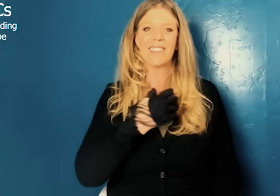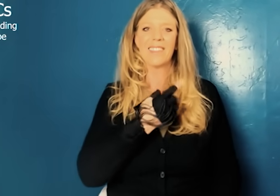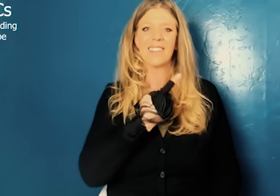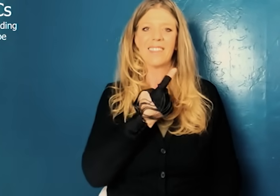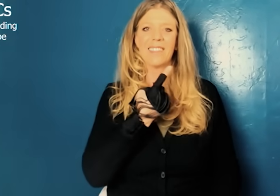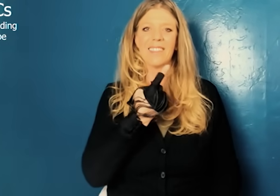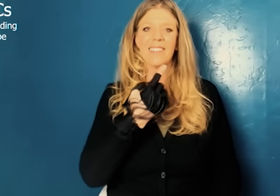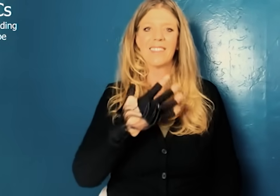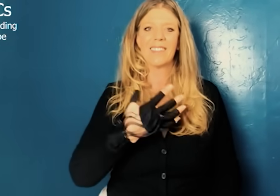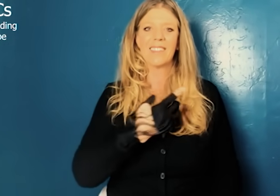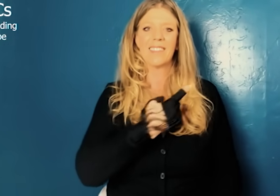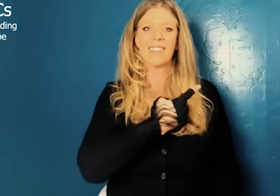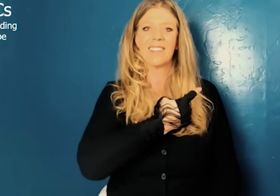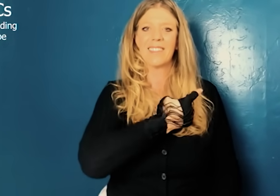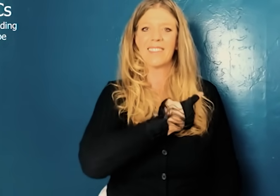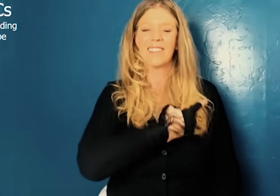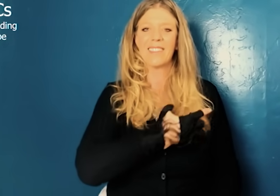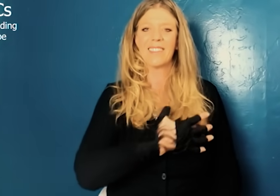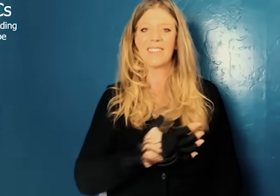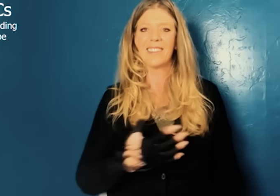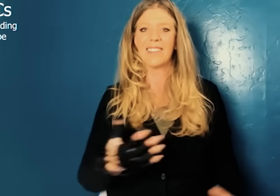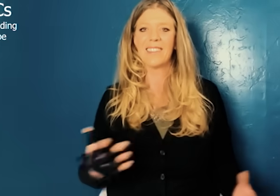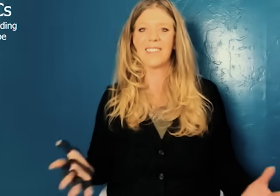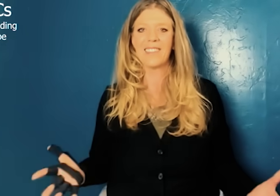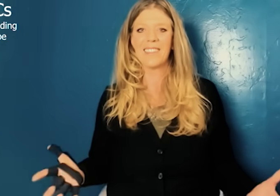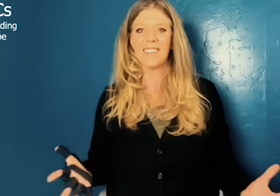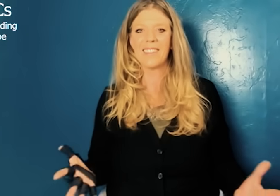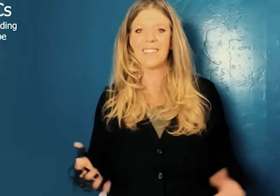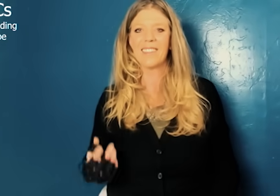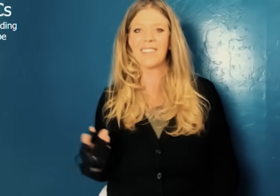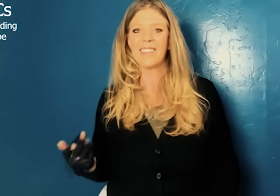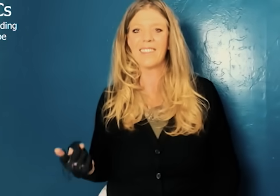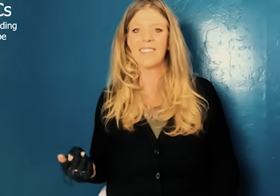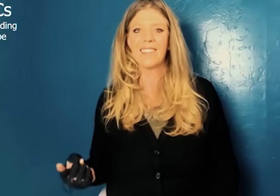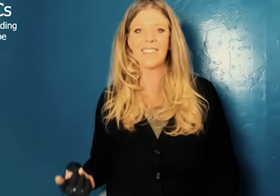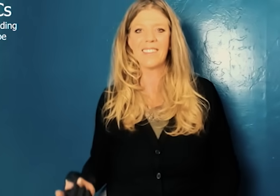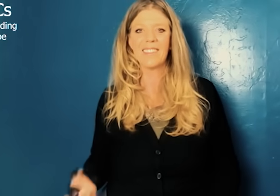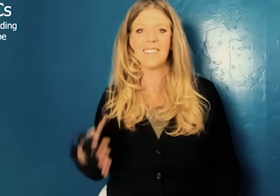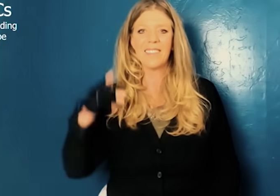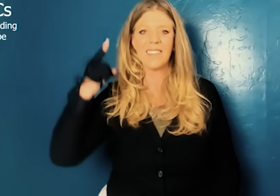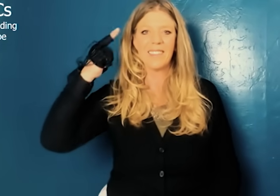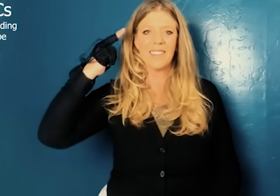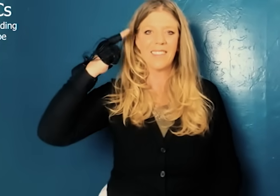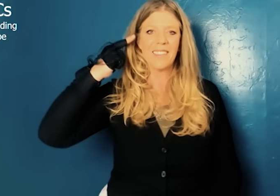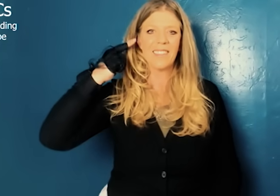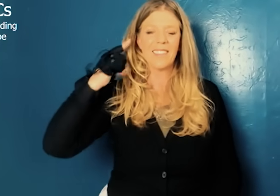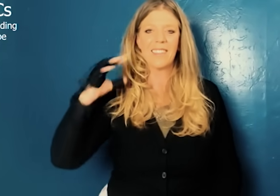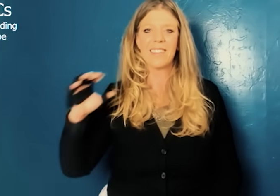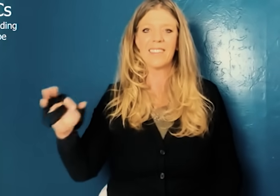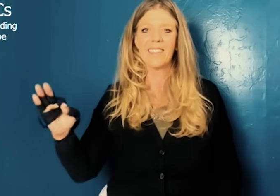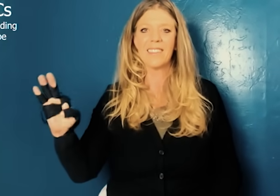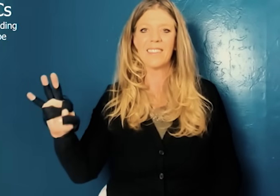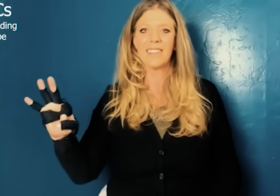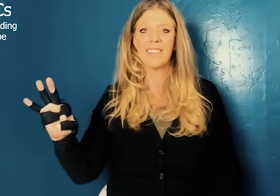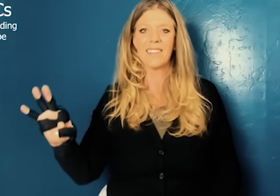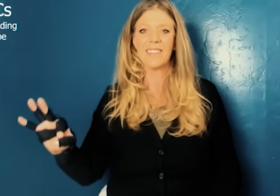Please tell us what you think